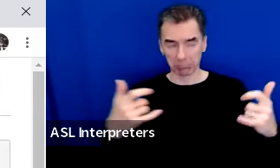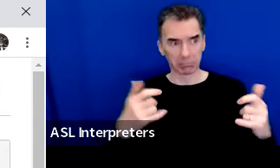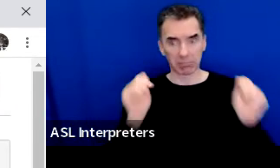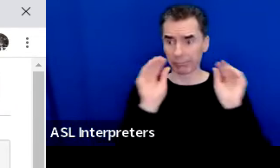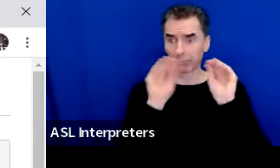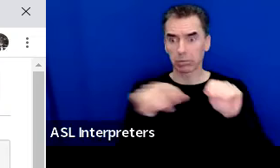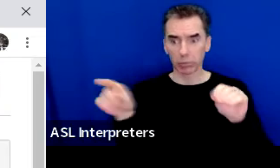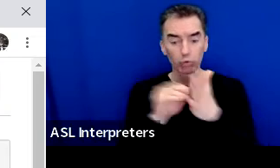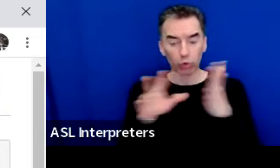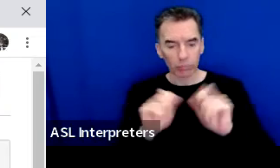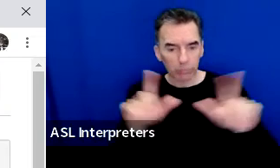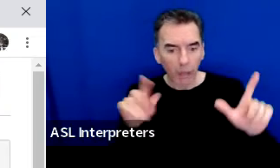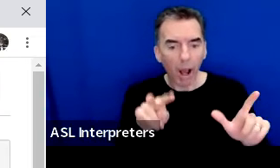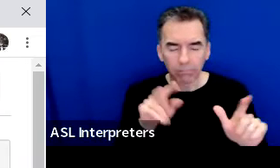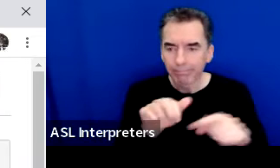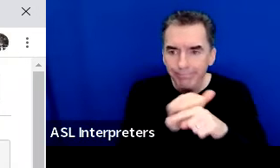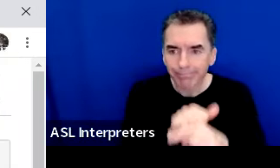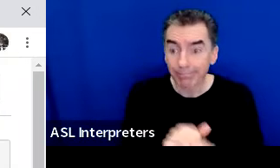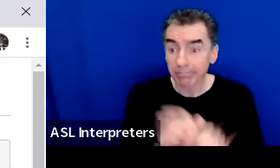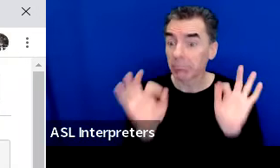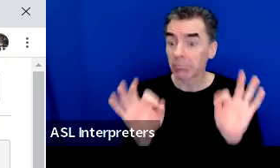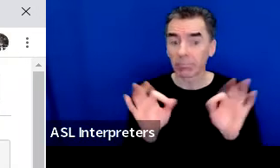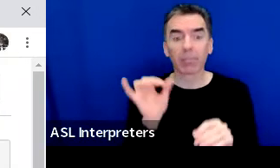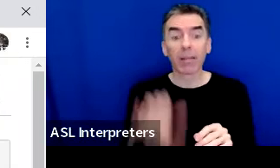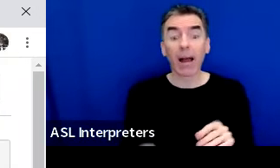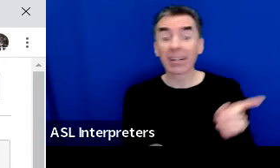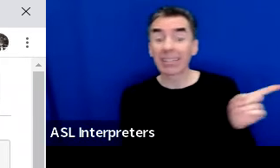that has multiple parts. So.